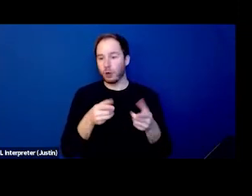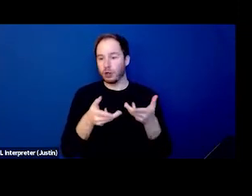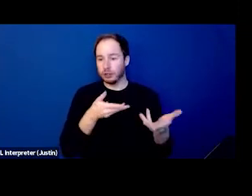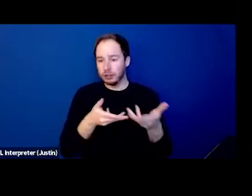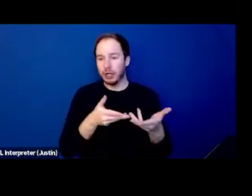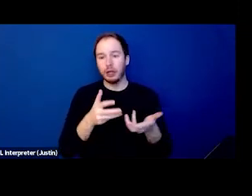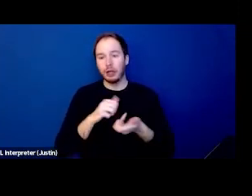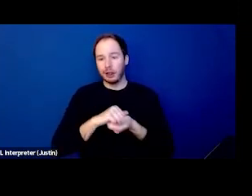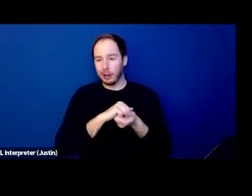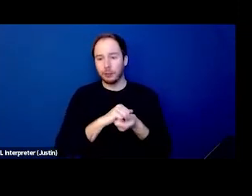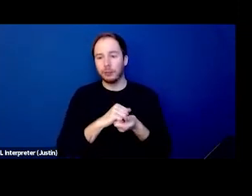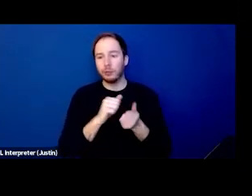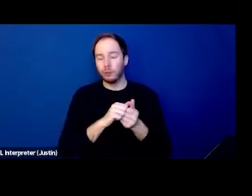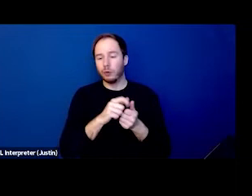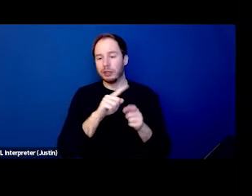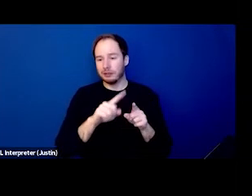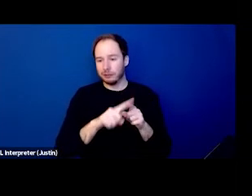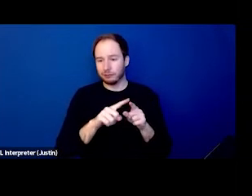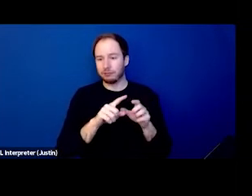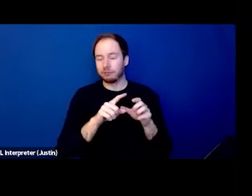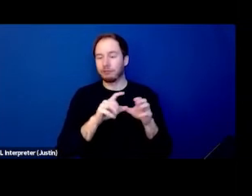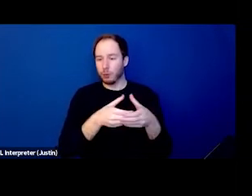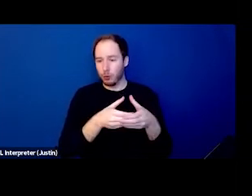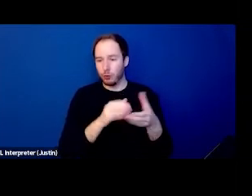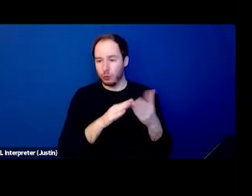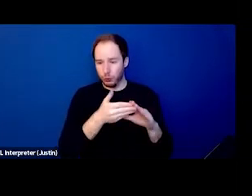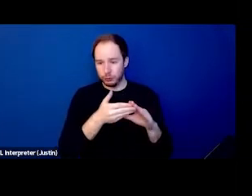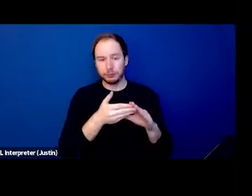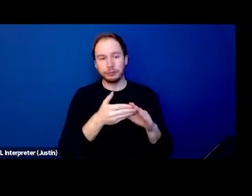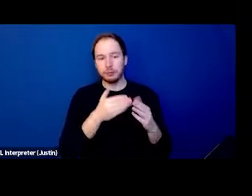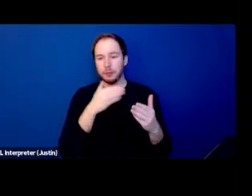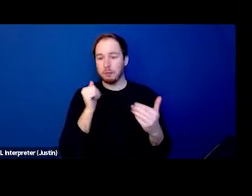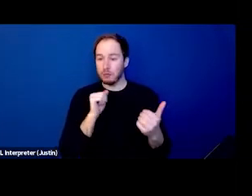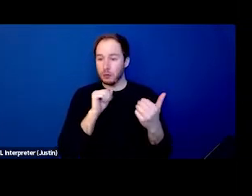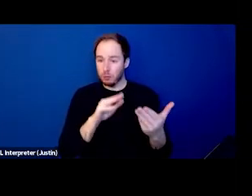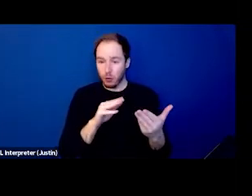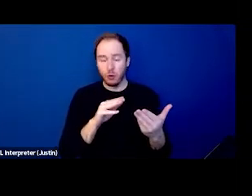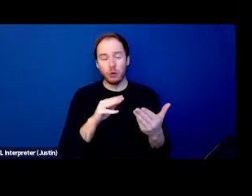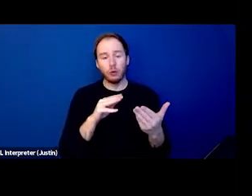with native communities, it's best to approach the communities with positive intent